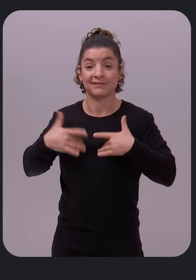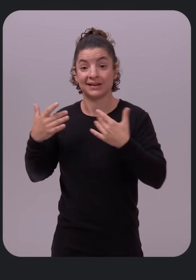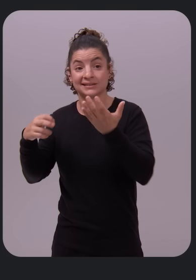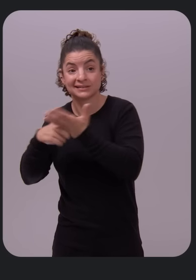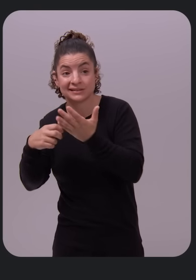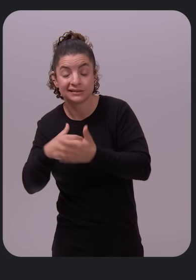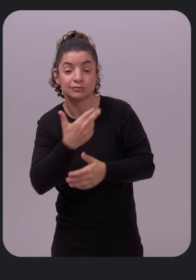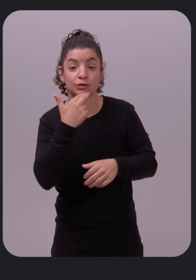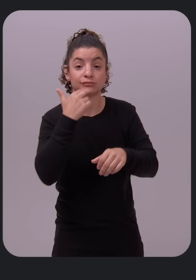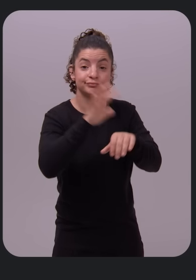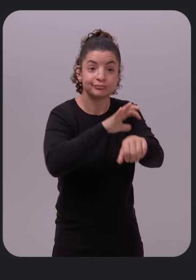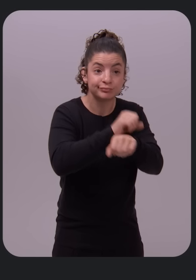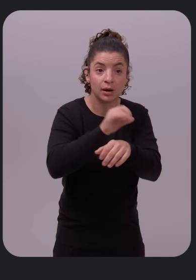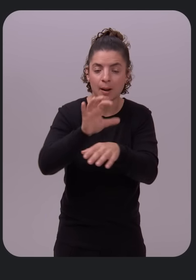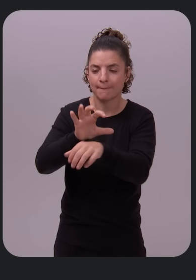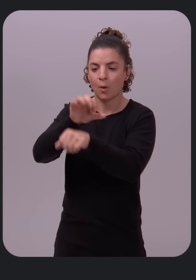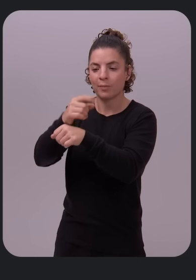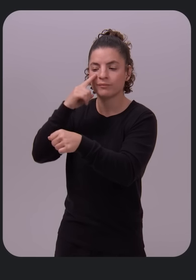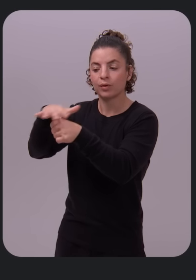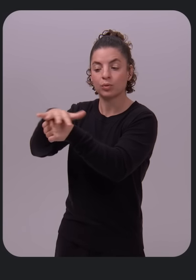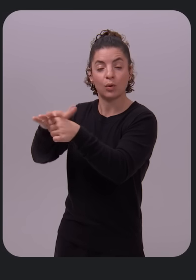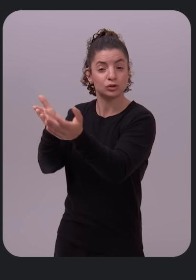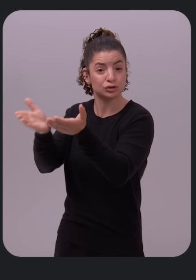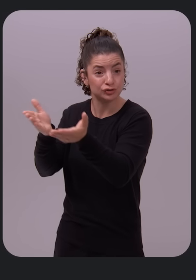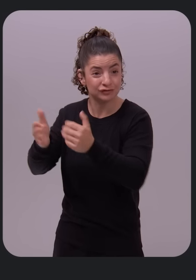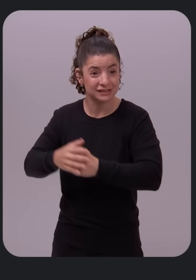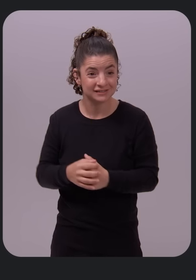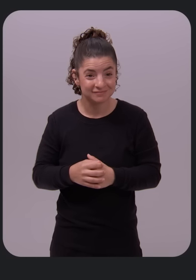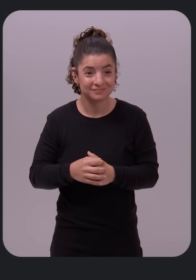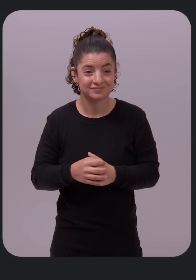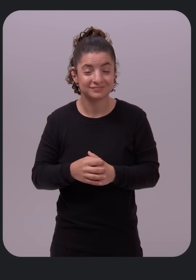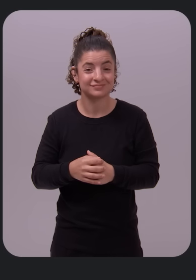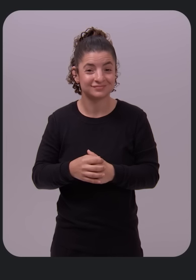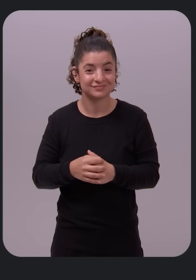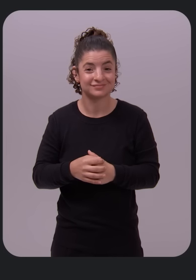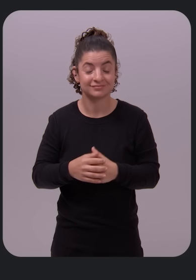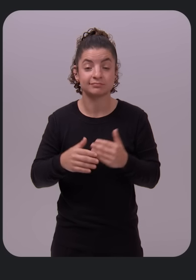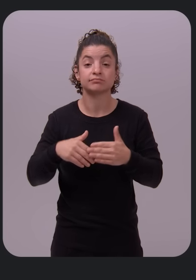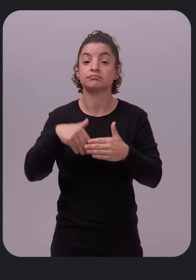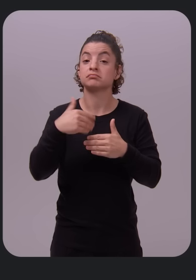reservations, and appointments for local services.